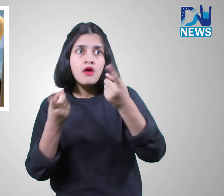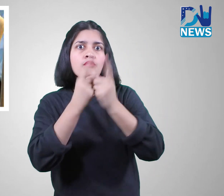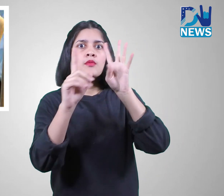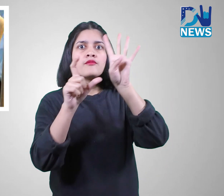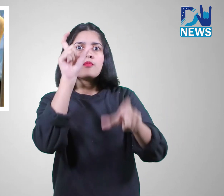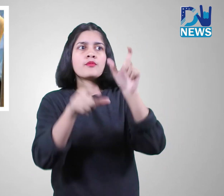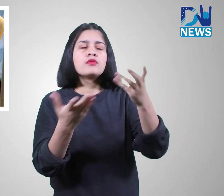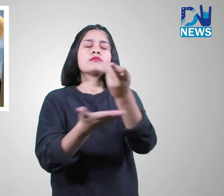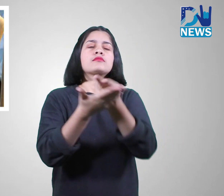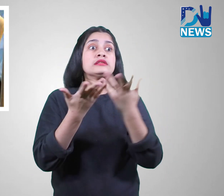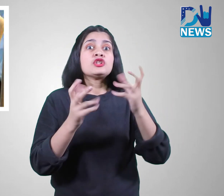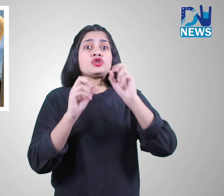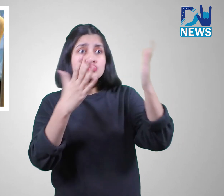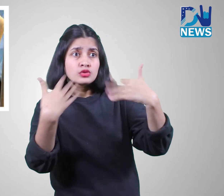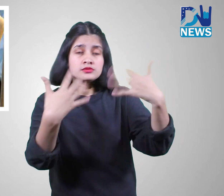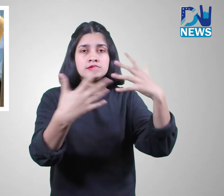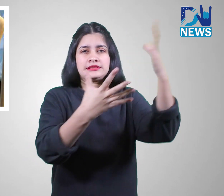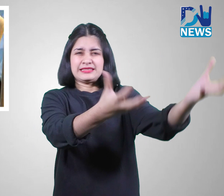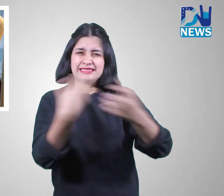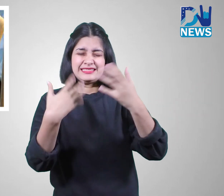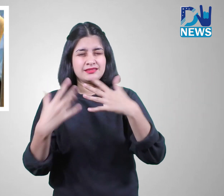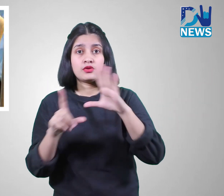There were four patients and they were pulled out safely.